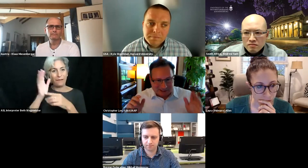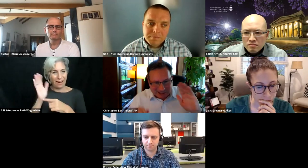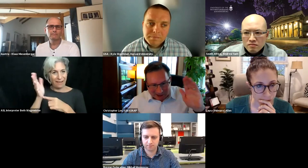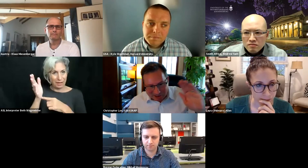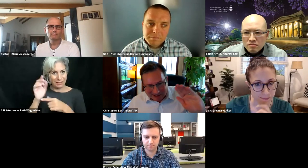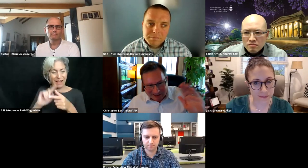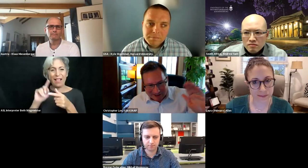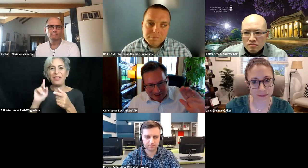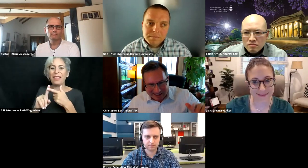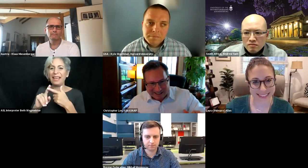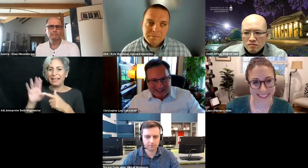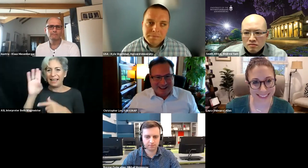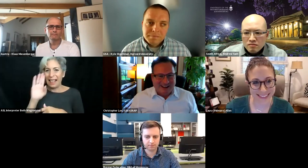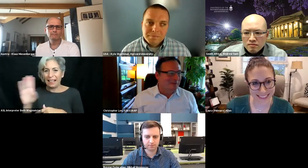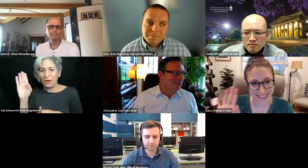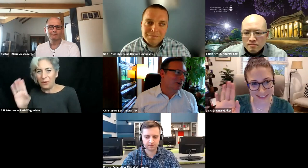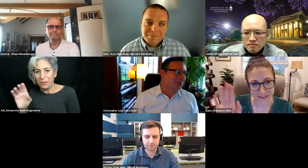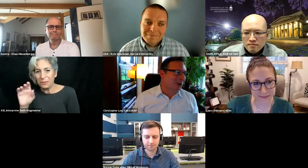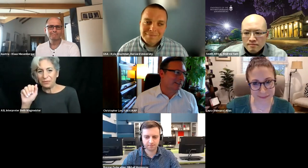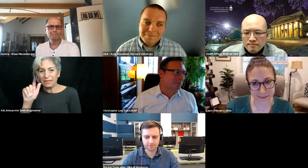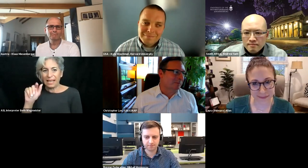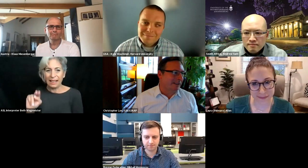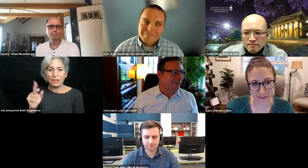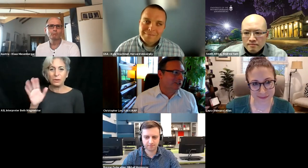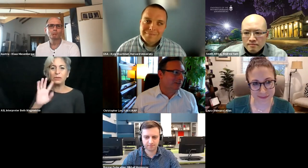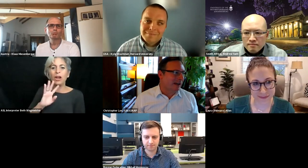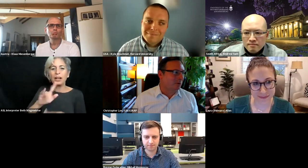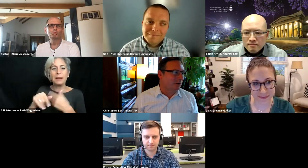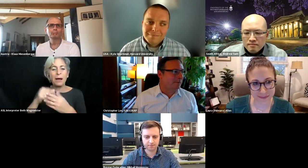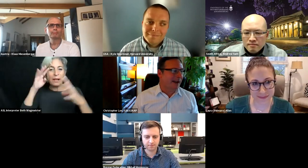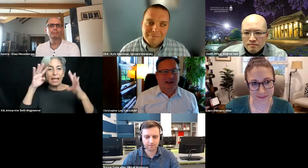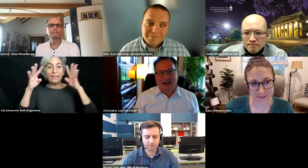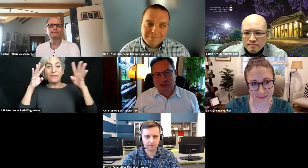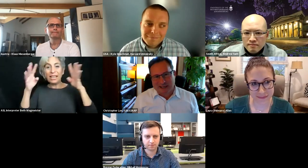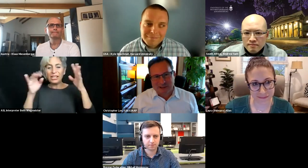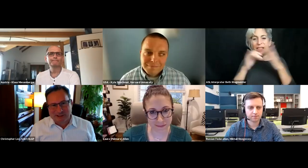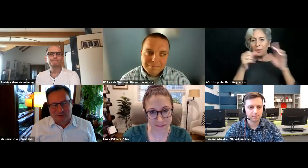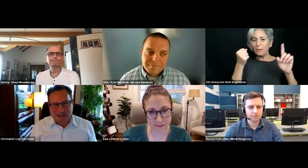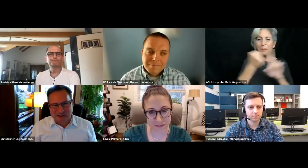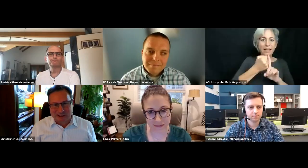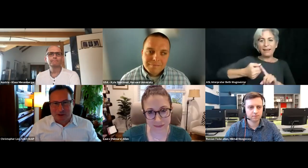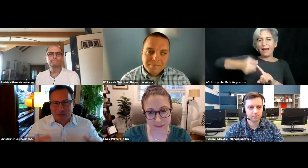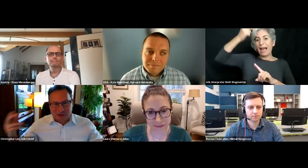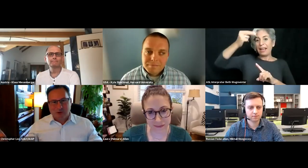speaker. We've got a poll next, and a five-minute break, and then I'm going to be bringing in Laura Allen, hello,